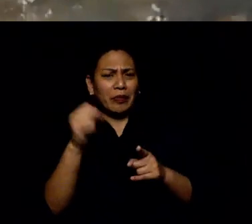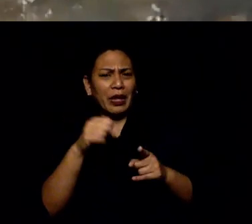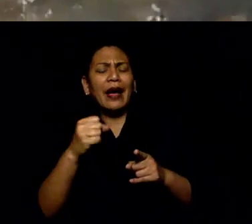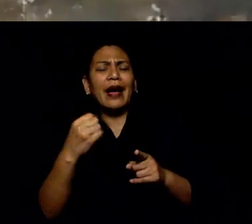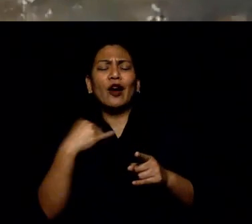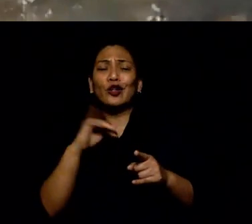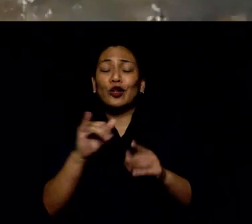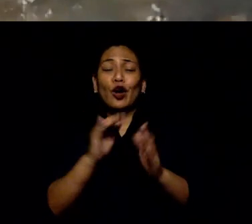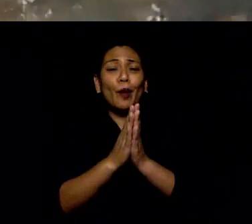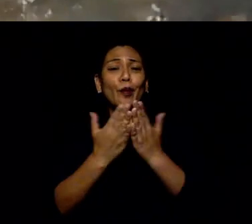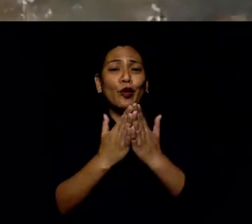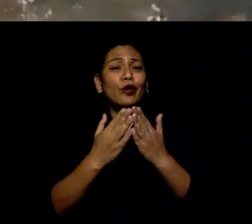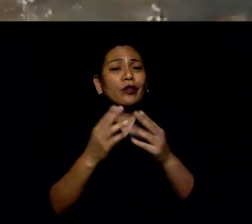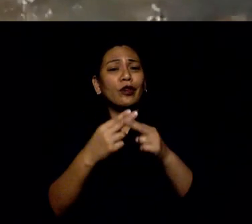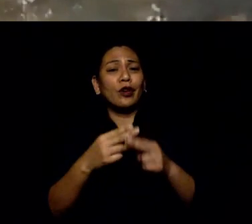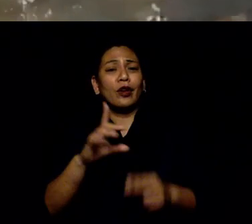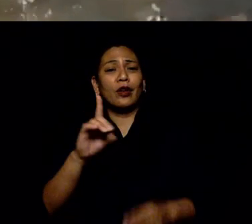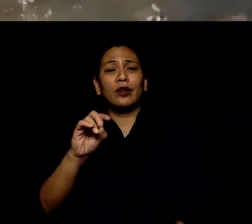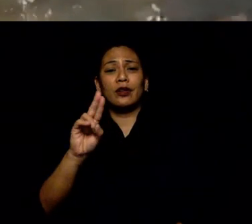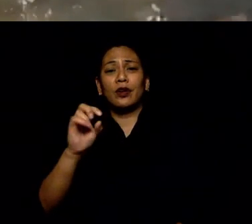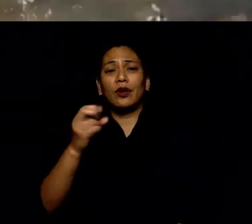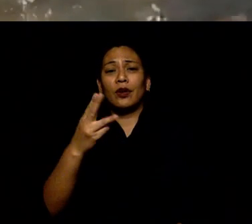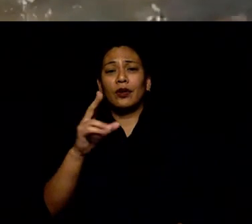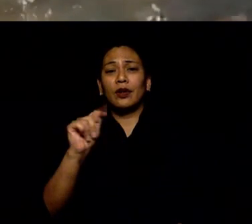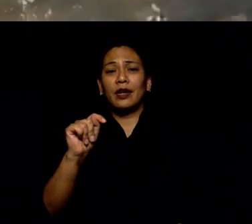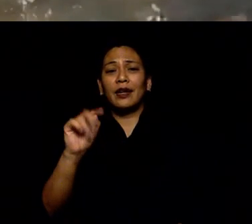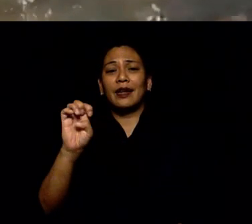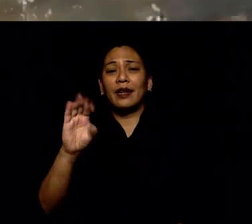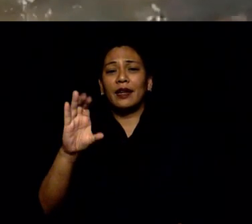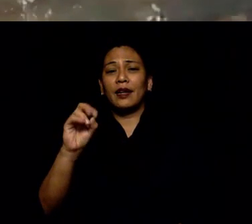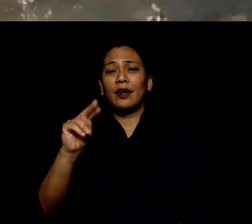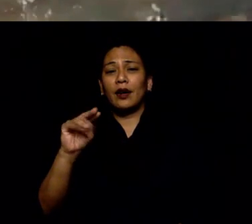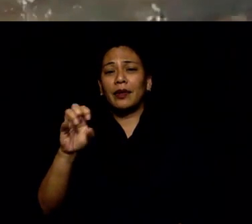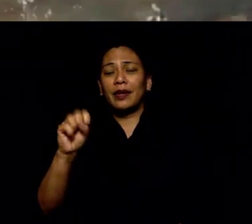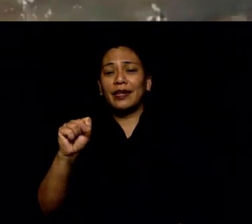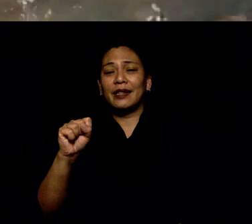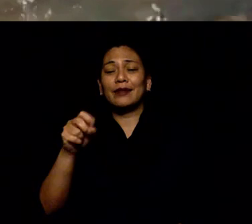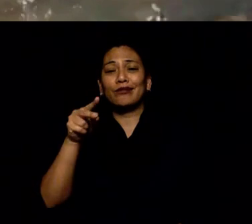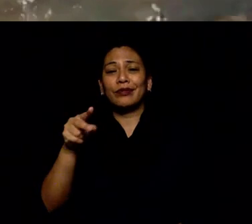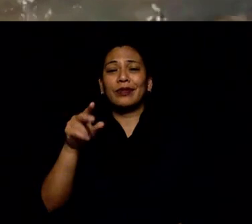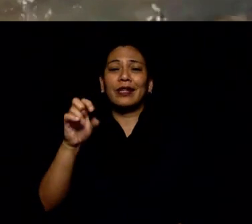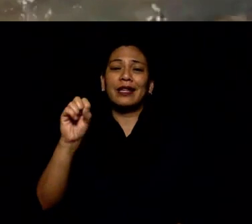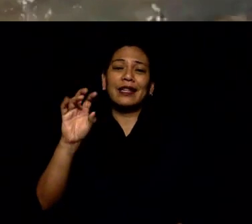Doughnut Economics: Seven Ways to Think Like a 21st-Century Economist